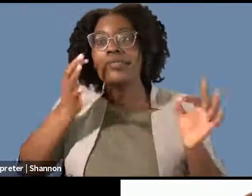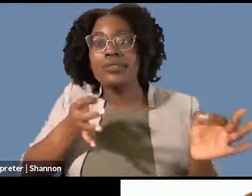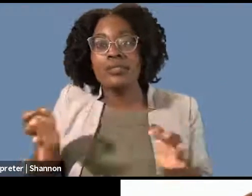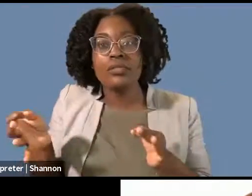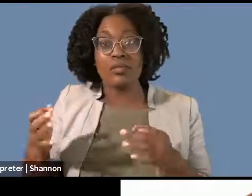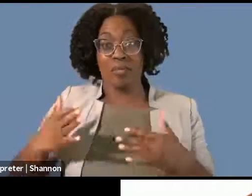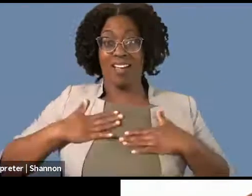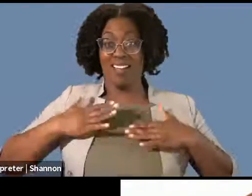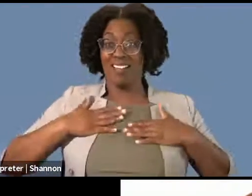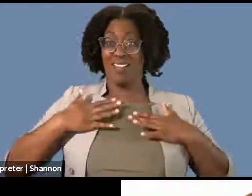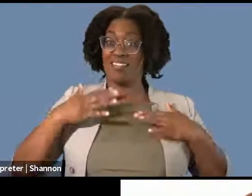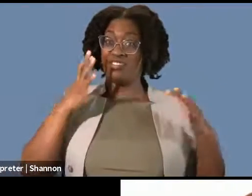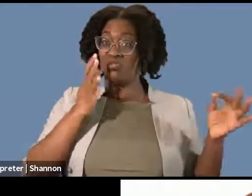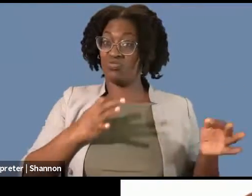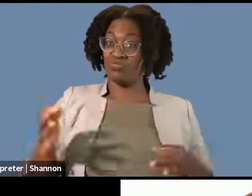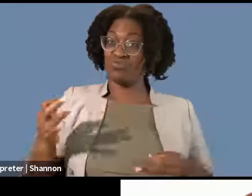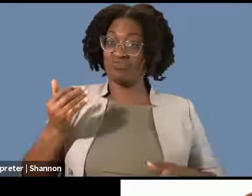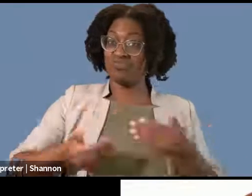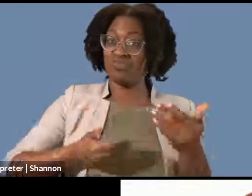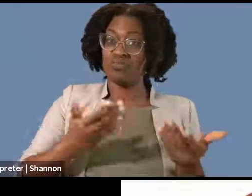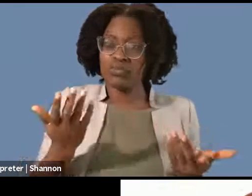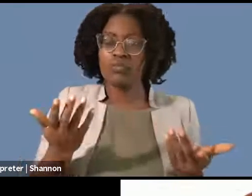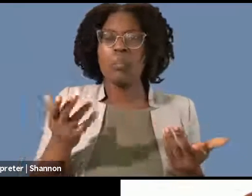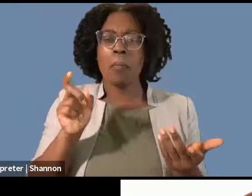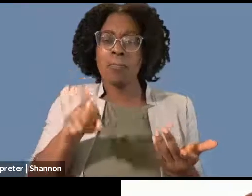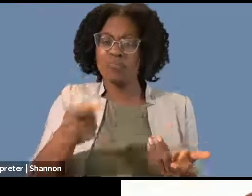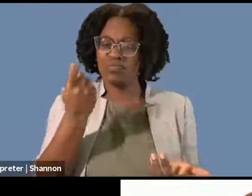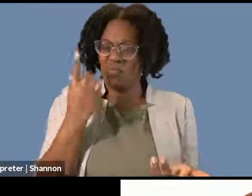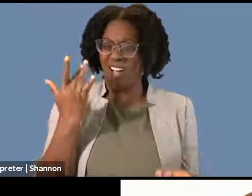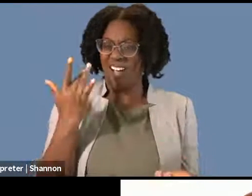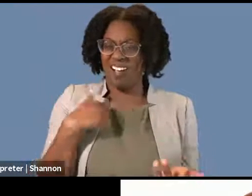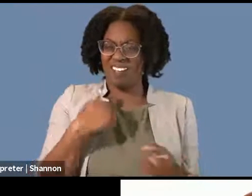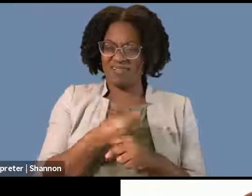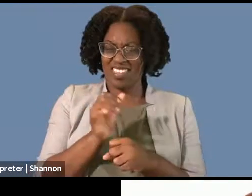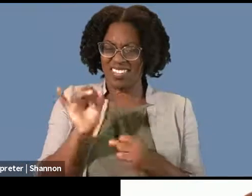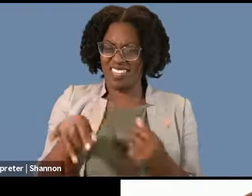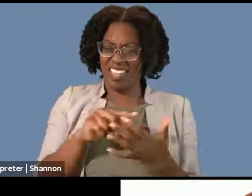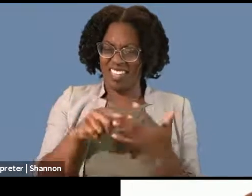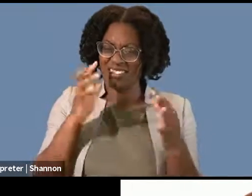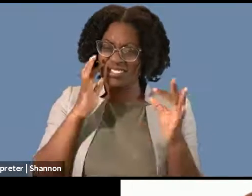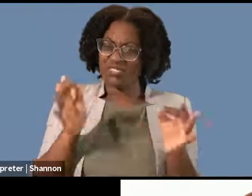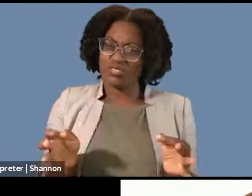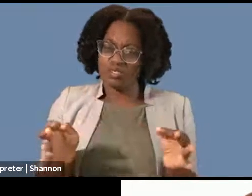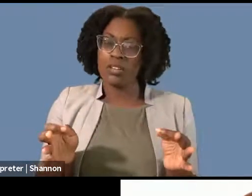the next step is becoming grounded in who you are. When you become grounded in who you are, for me,